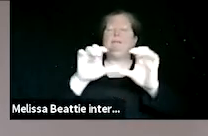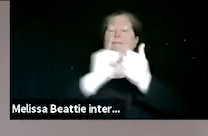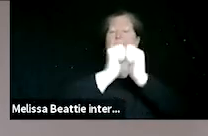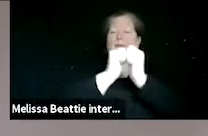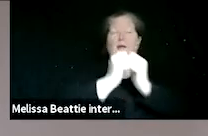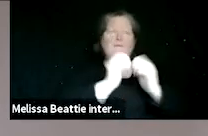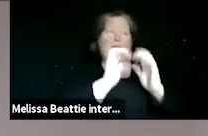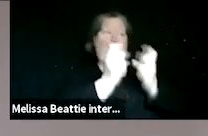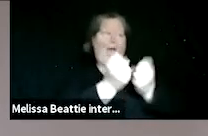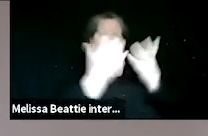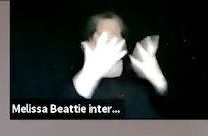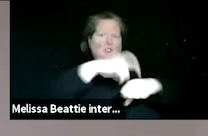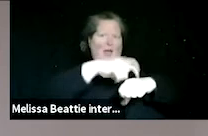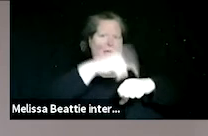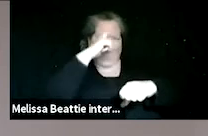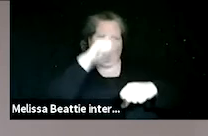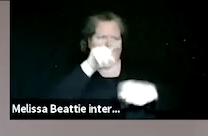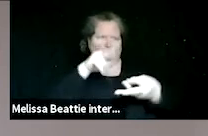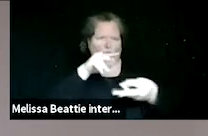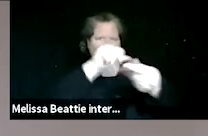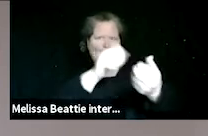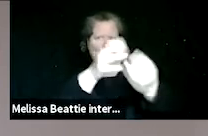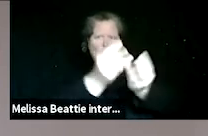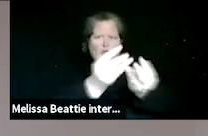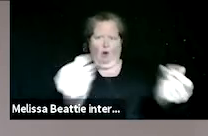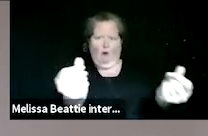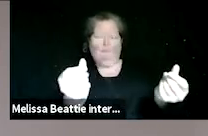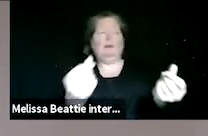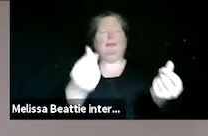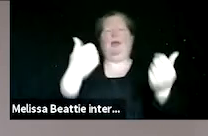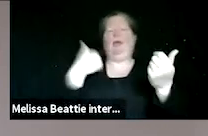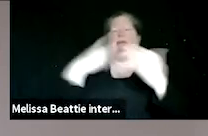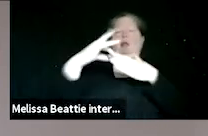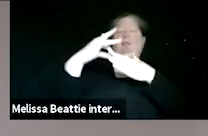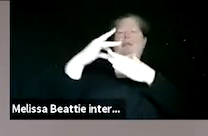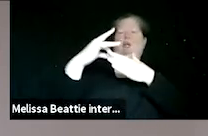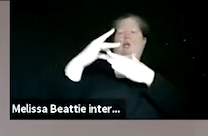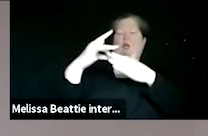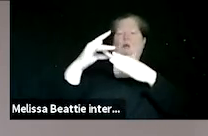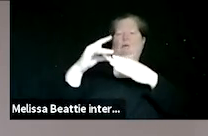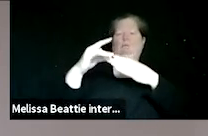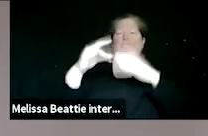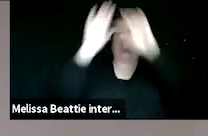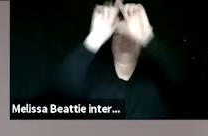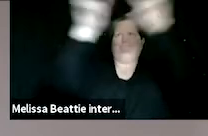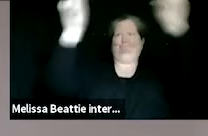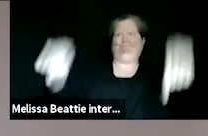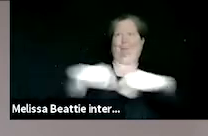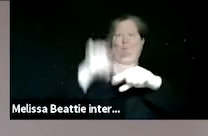Ben Woelk: Take you to solve it and keeping a leaderboard and all that sort of stuff. So one of the things that was a problem is that